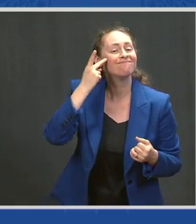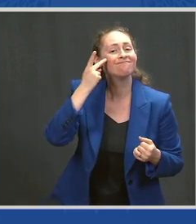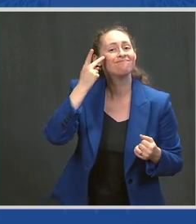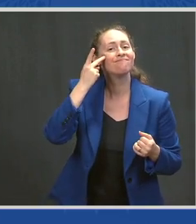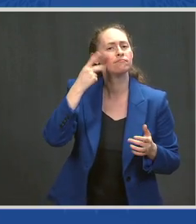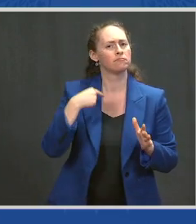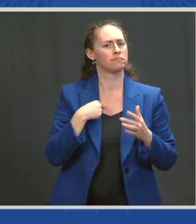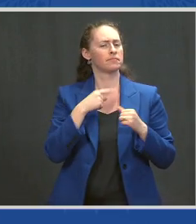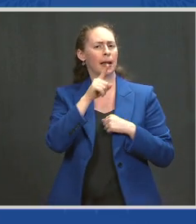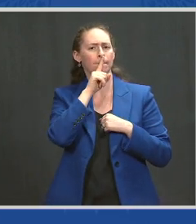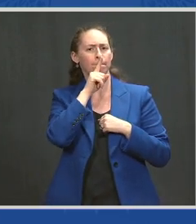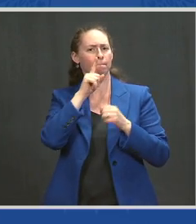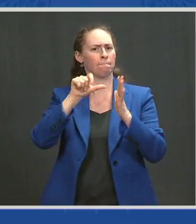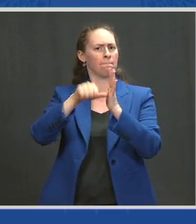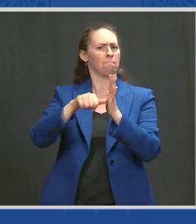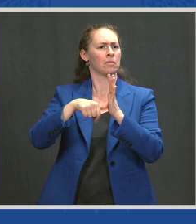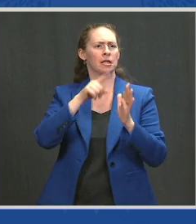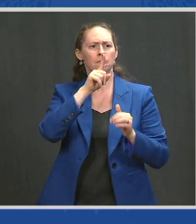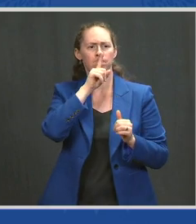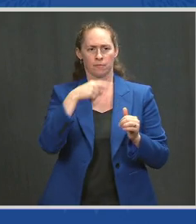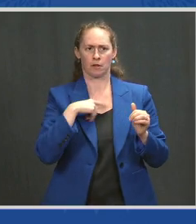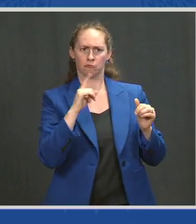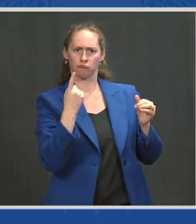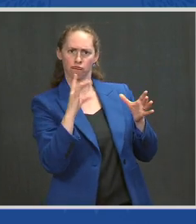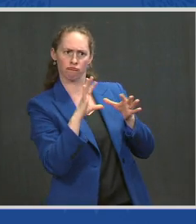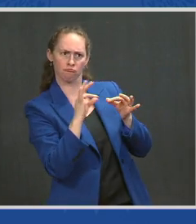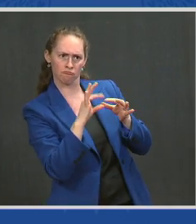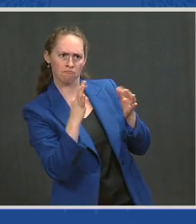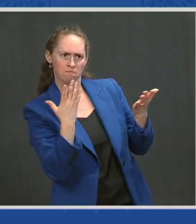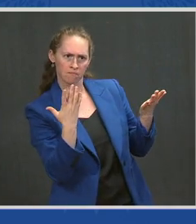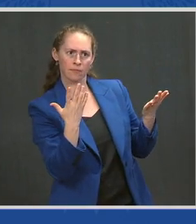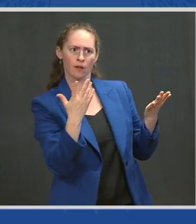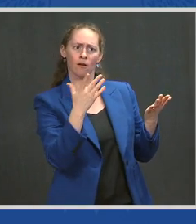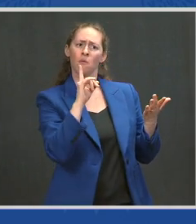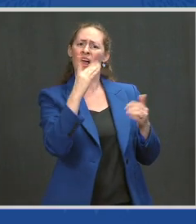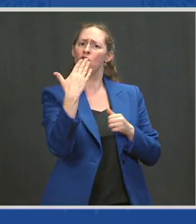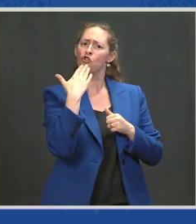What I'm saying is I think there's a genuine prospect to significantly improve relations